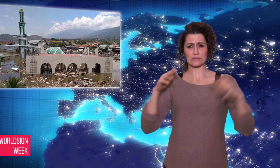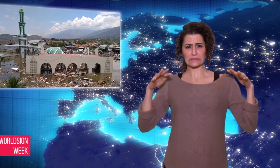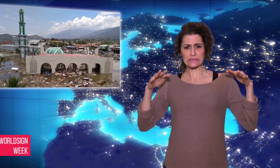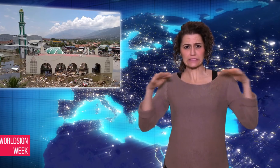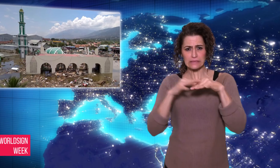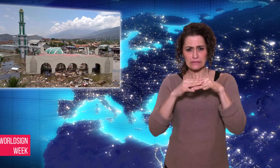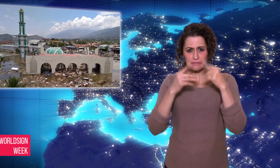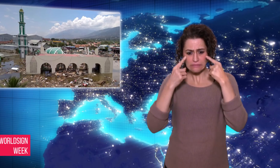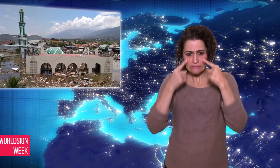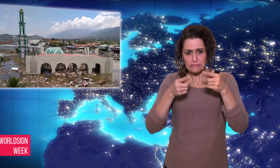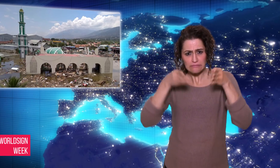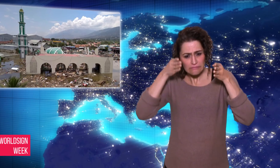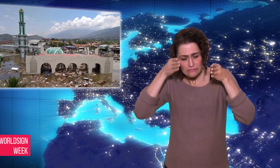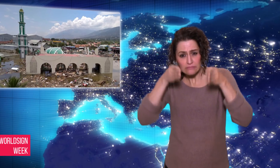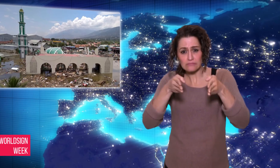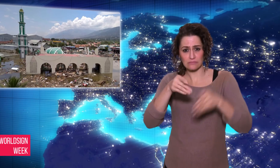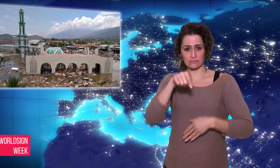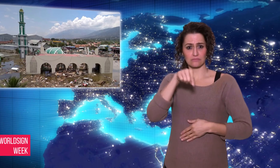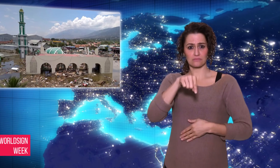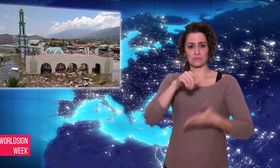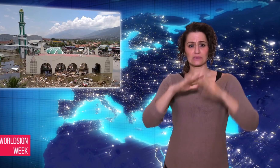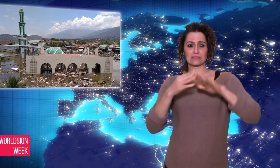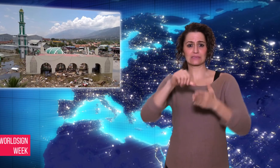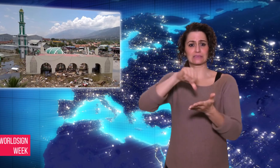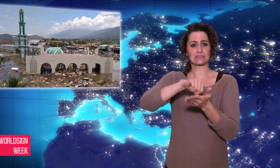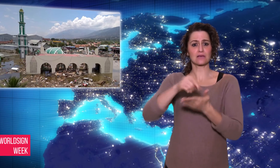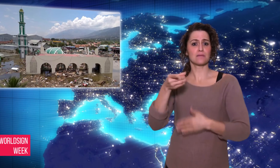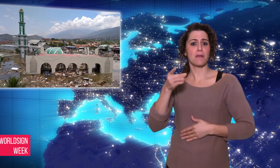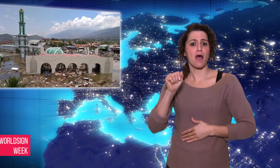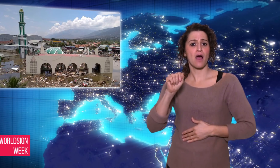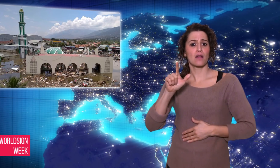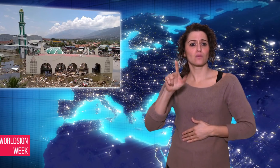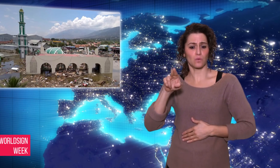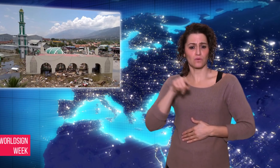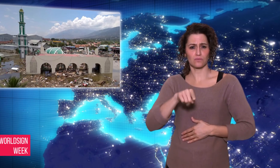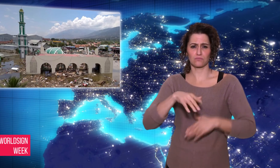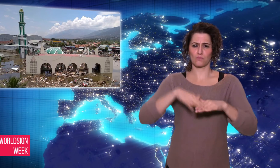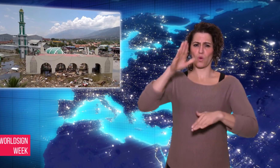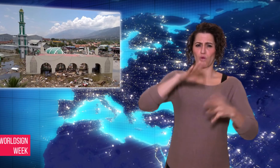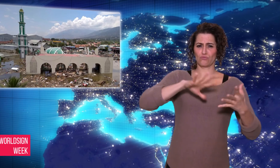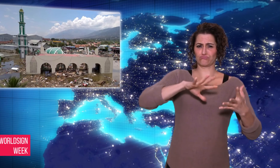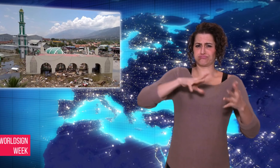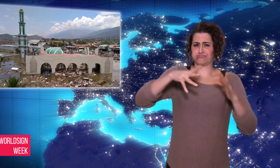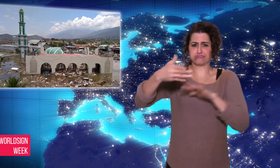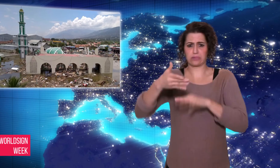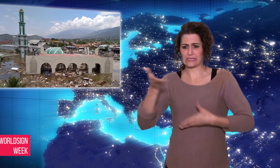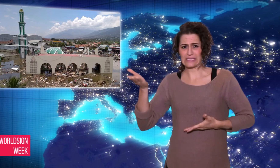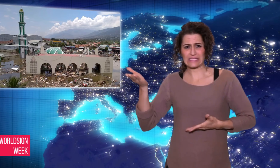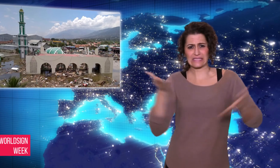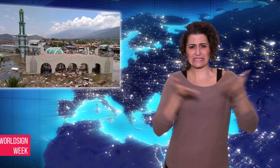has pledged $3.6 million (USD) in